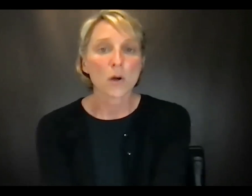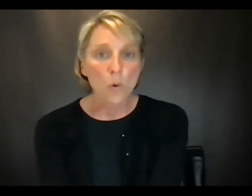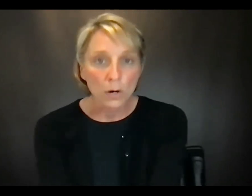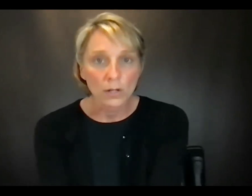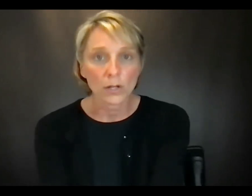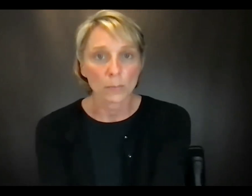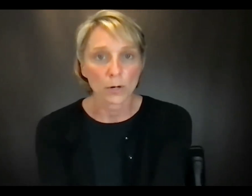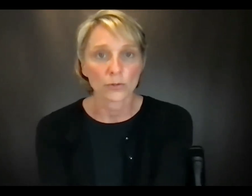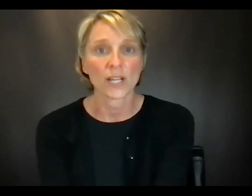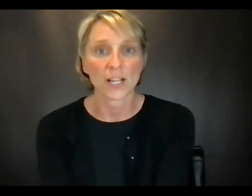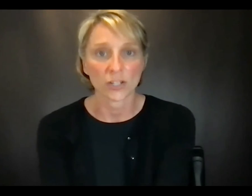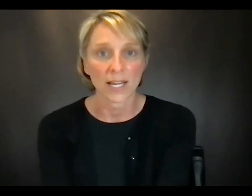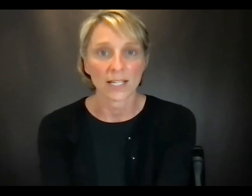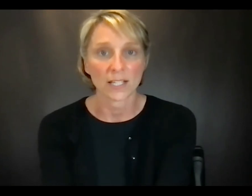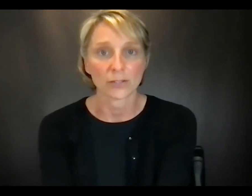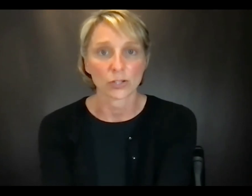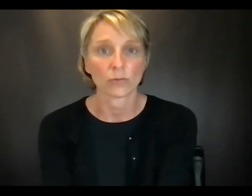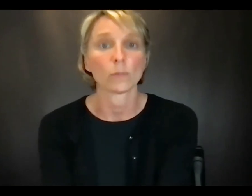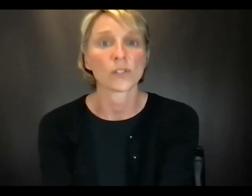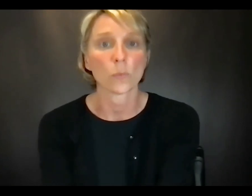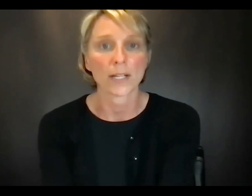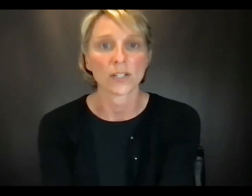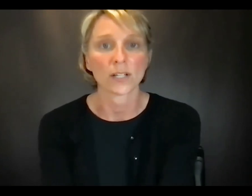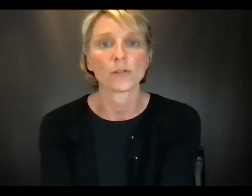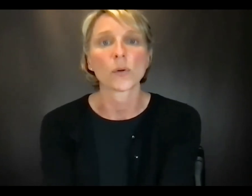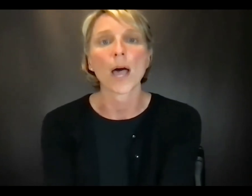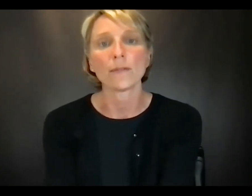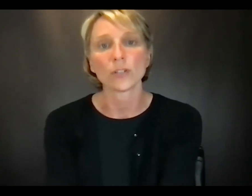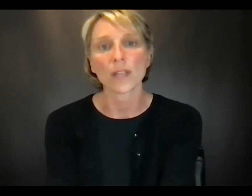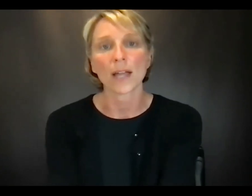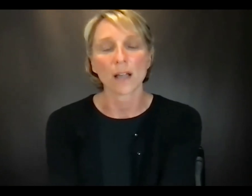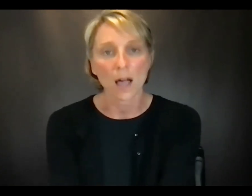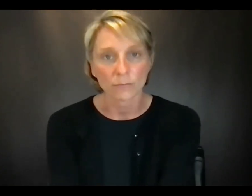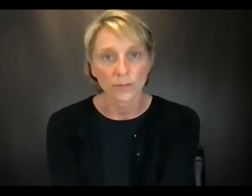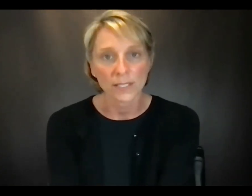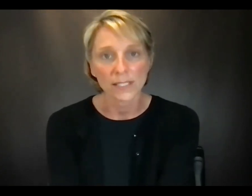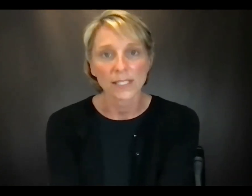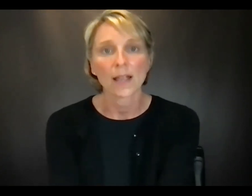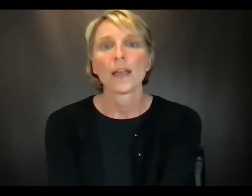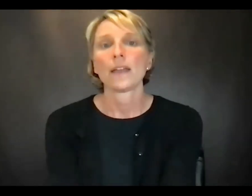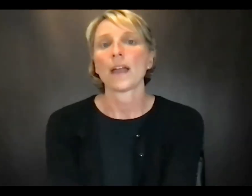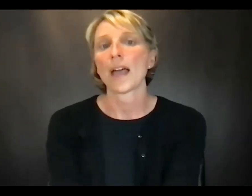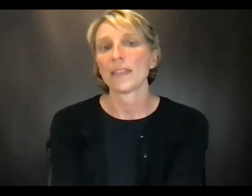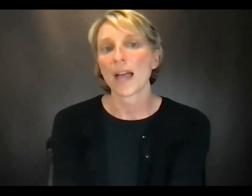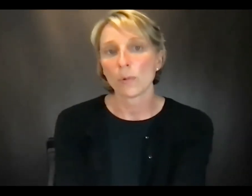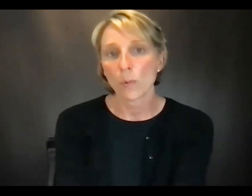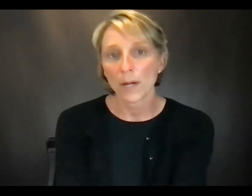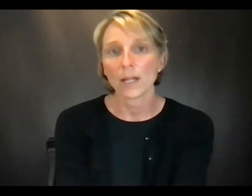oral approach to educating deaf children was the way to go. So after that conference at that point,